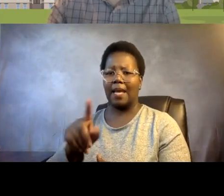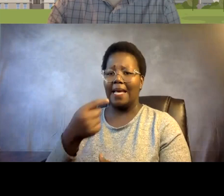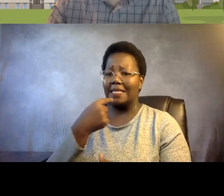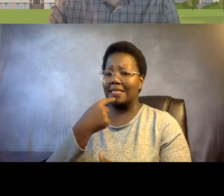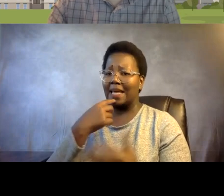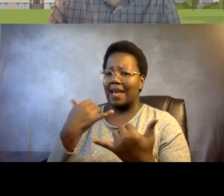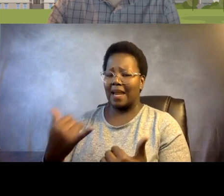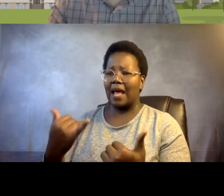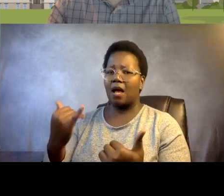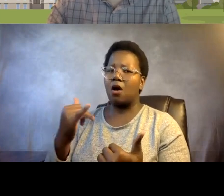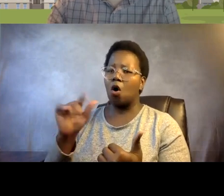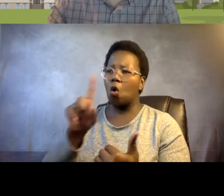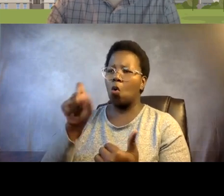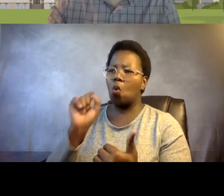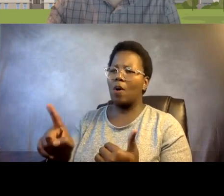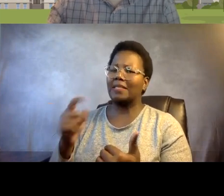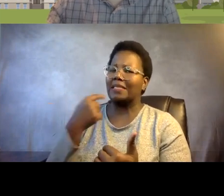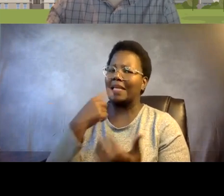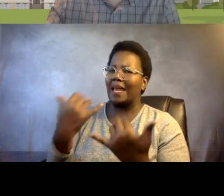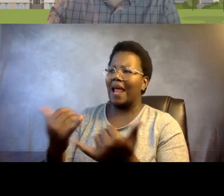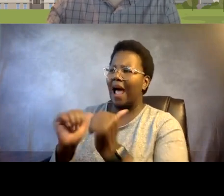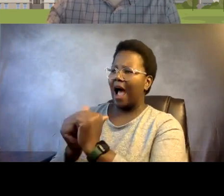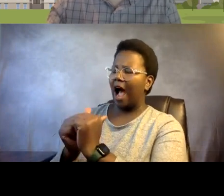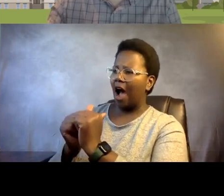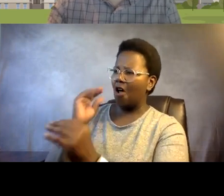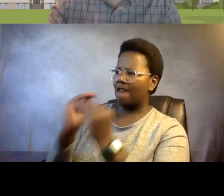at the bottom of our list, like how do you fix it? Do you fix immediate issues or versus